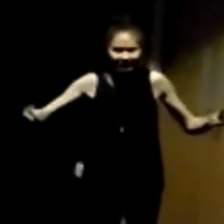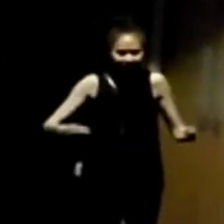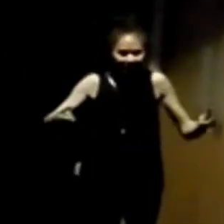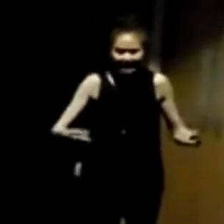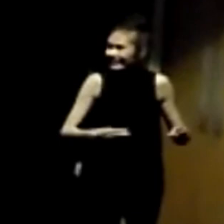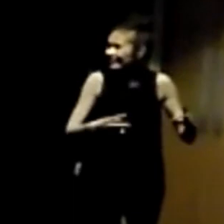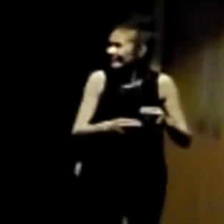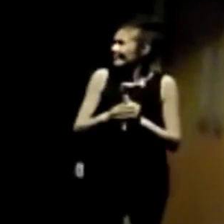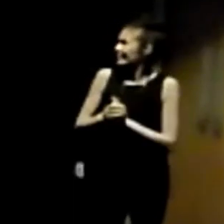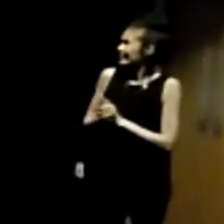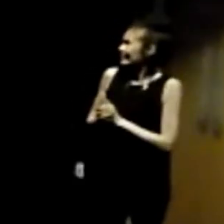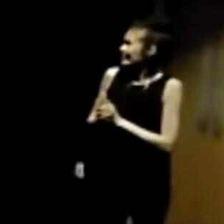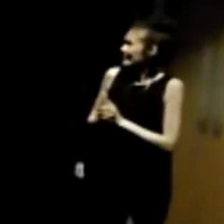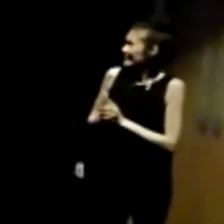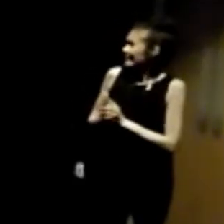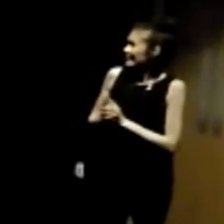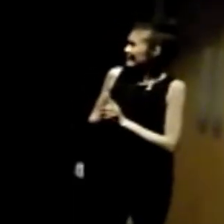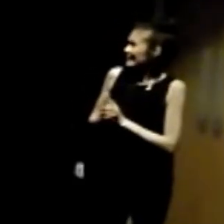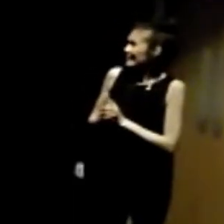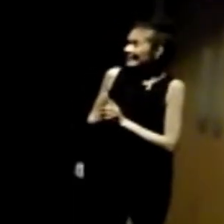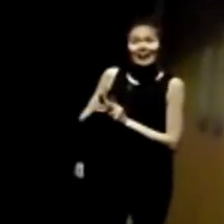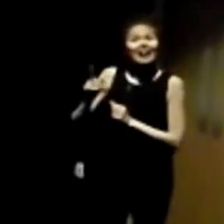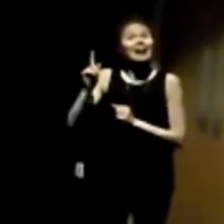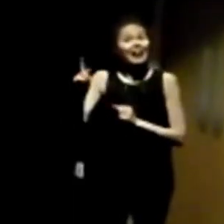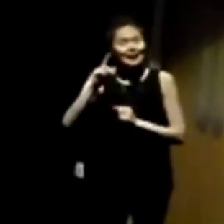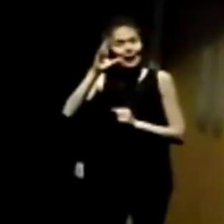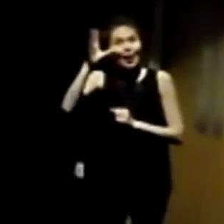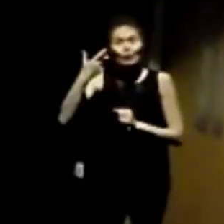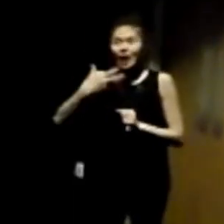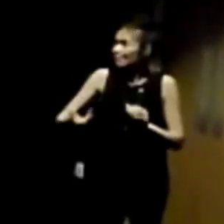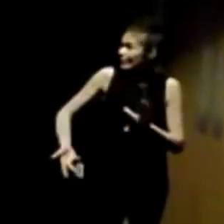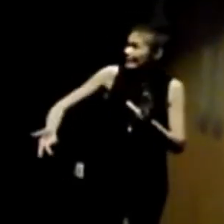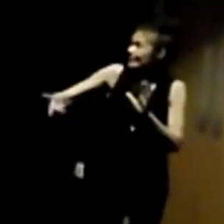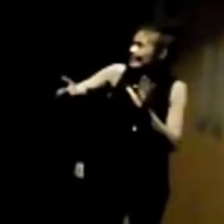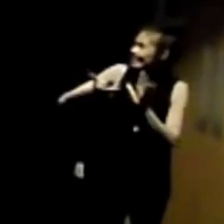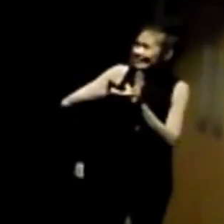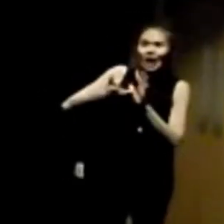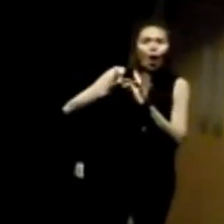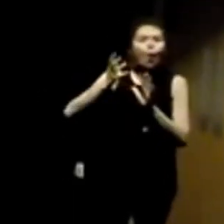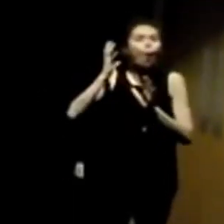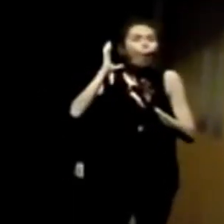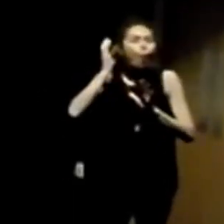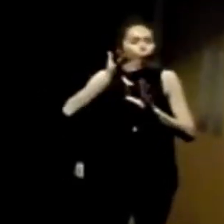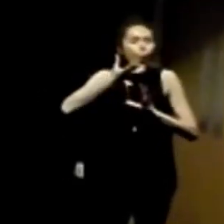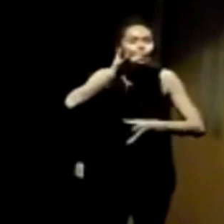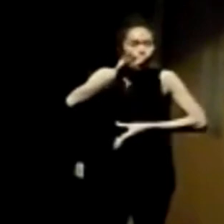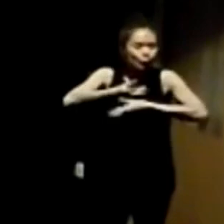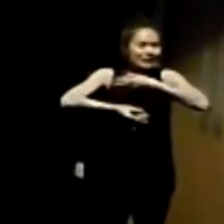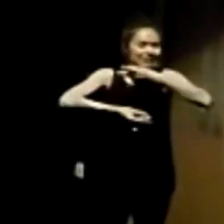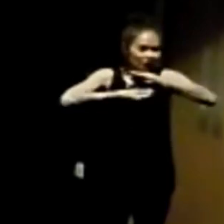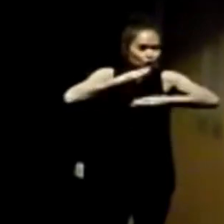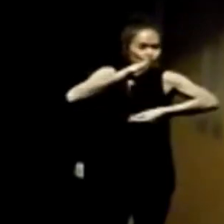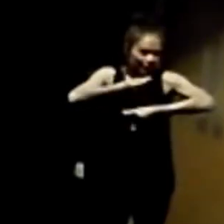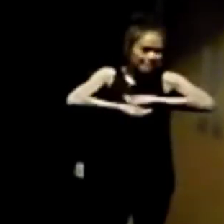I was sort of talked into doing audio descriptions and my audio descriptions are two or three solid slogs. LAUGHTER